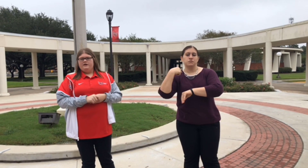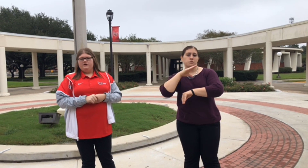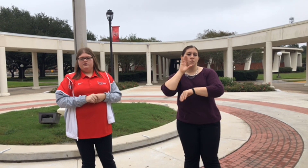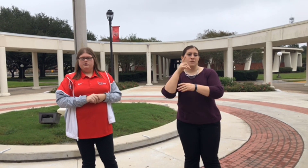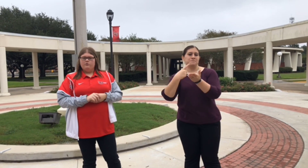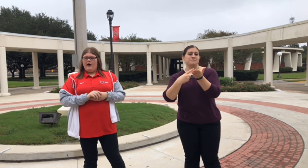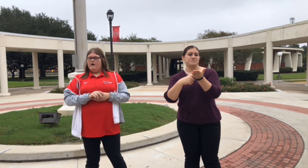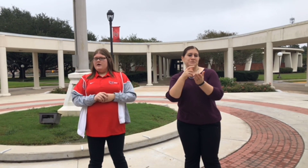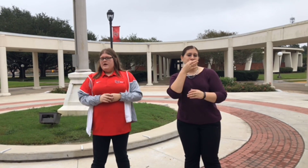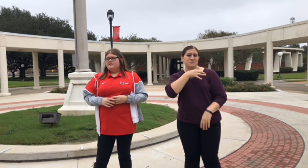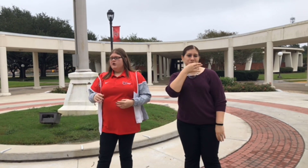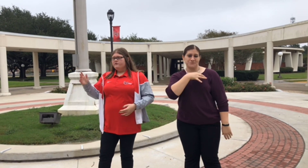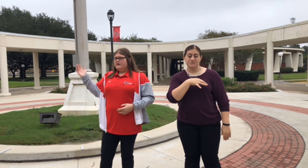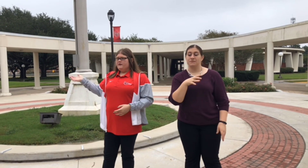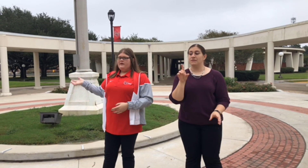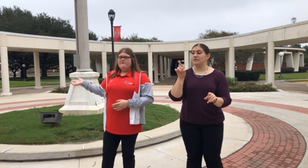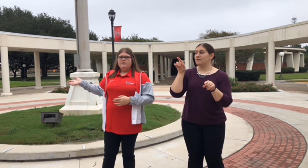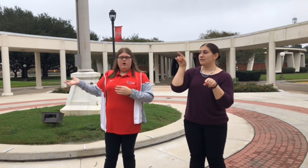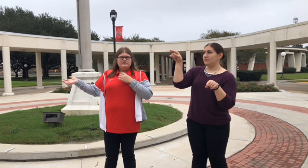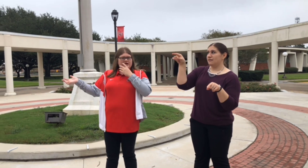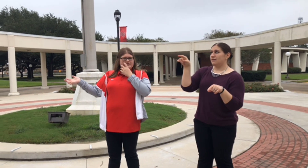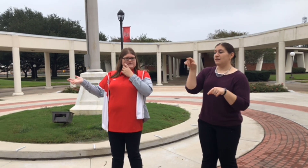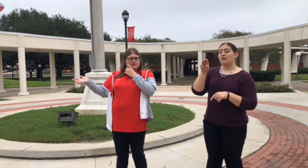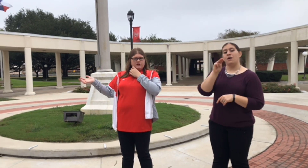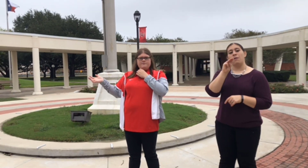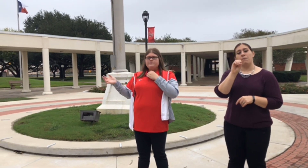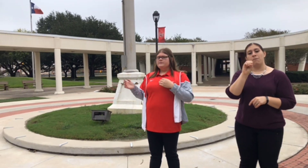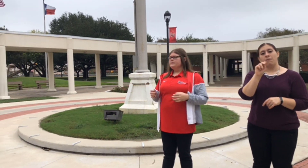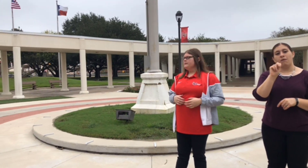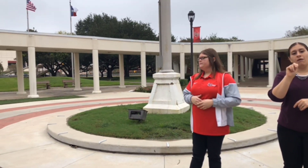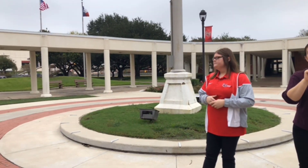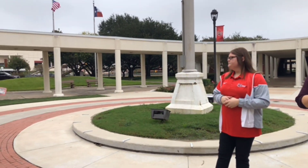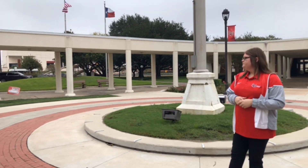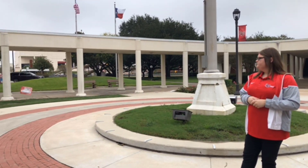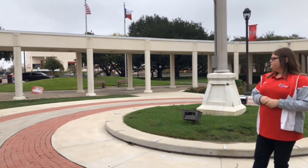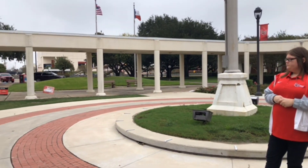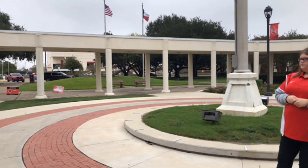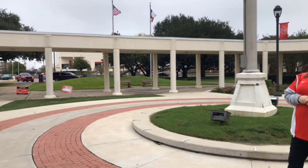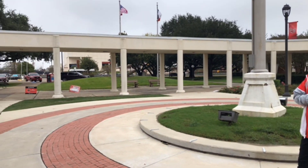here in a little while. Then over here we have our Montagne Center.